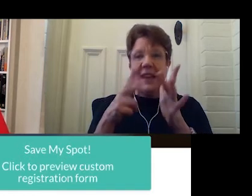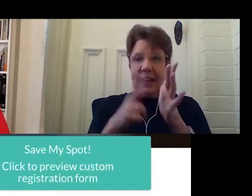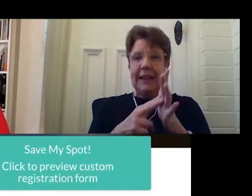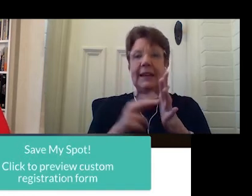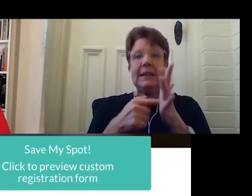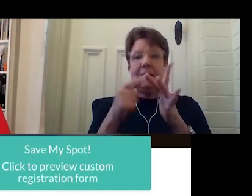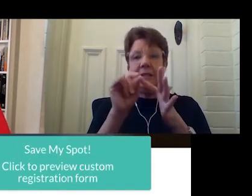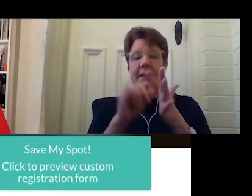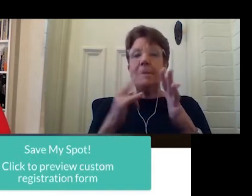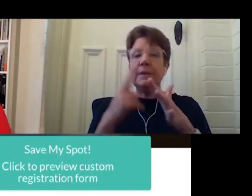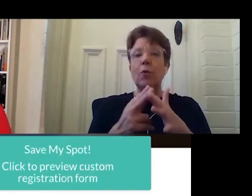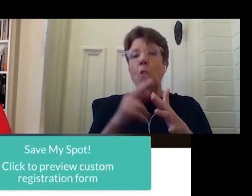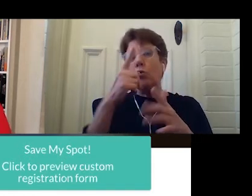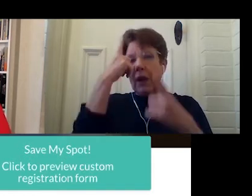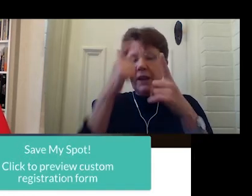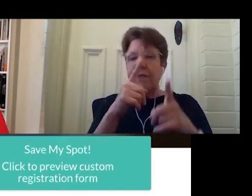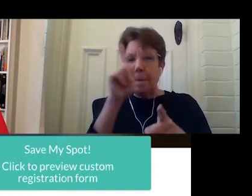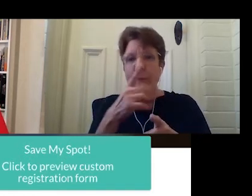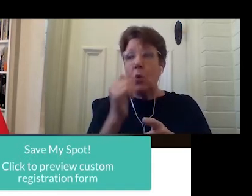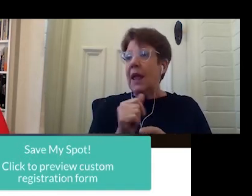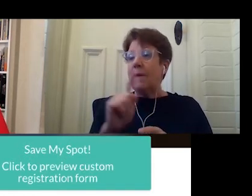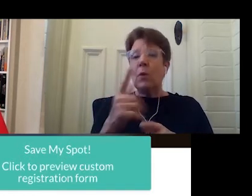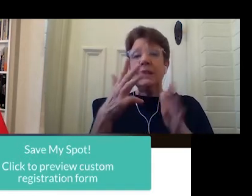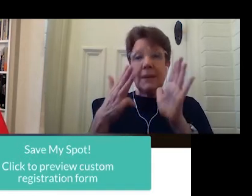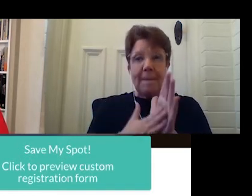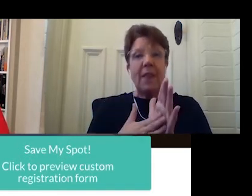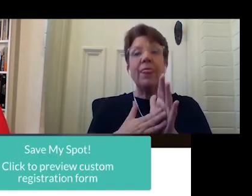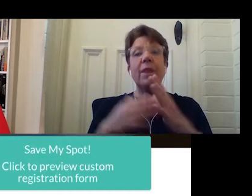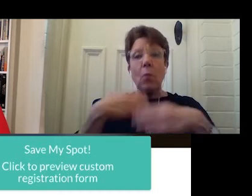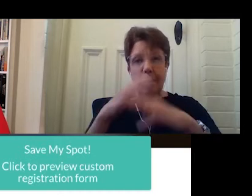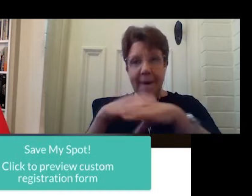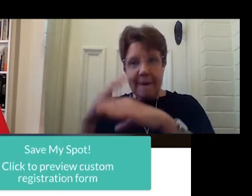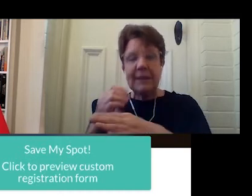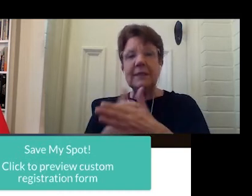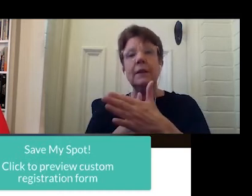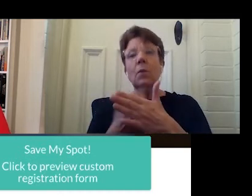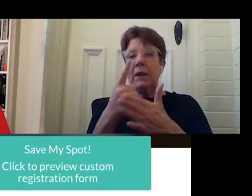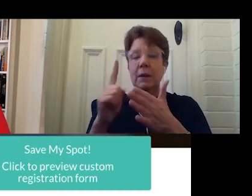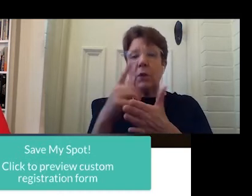webinars once a month, many topics relating to marketing. This was a